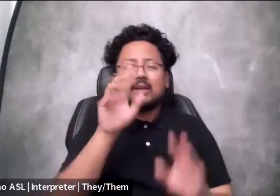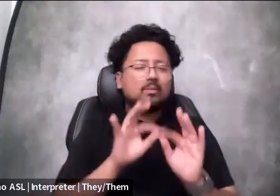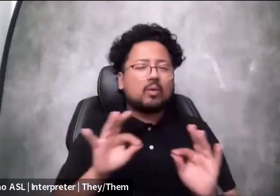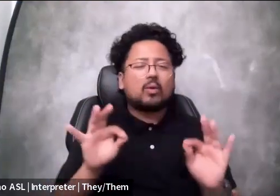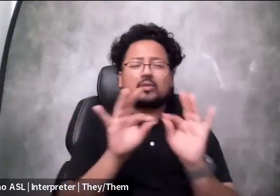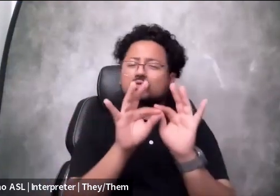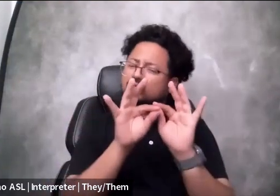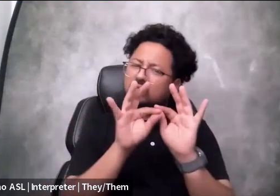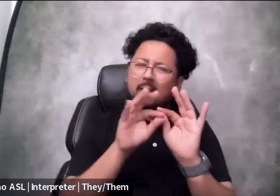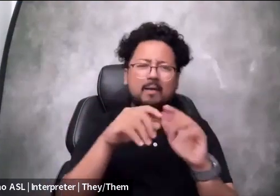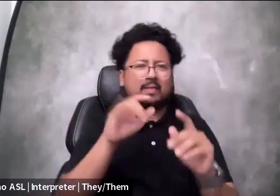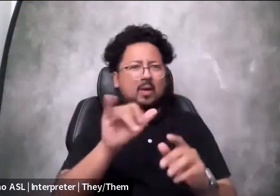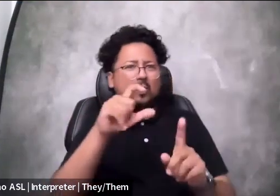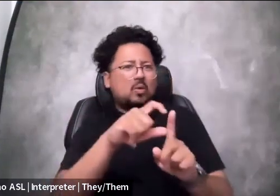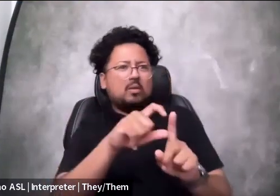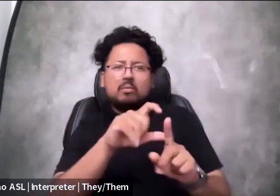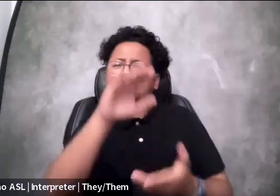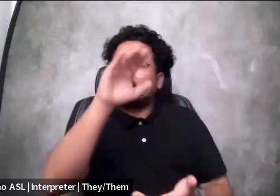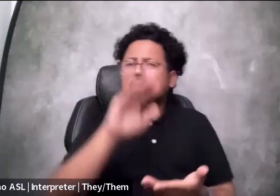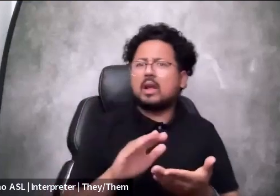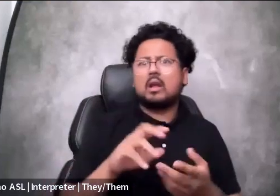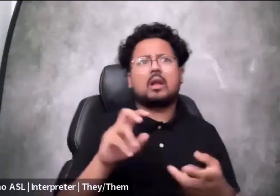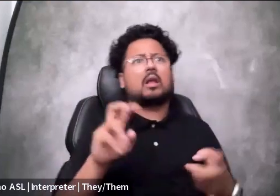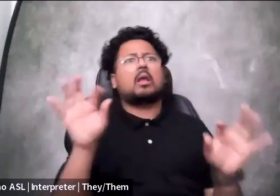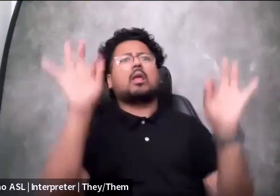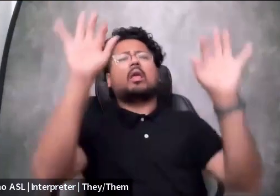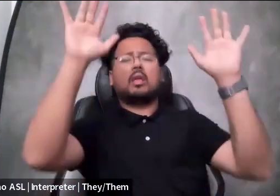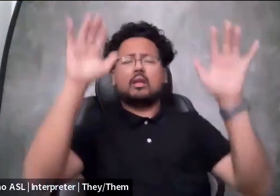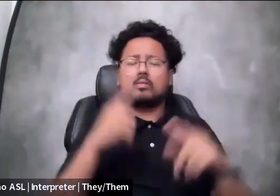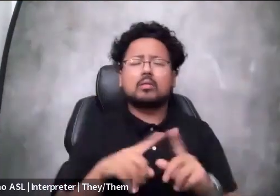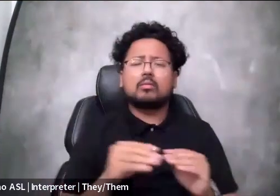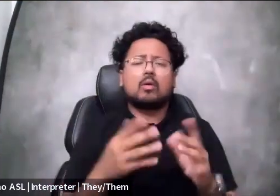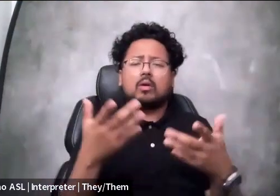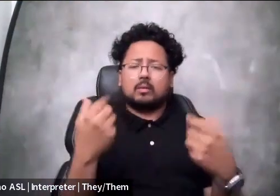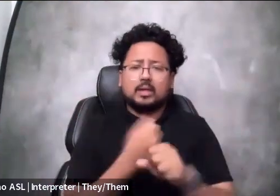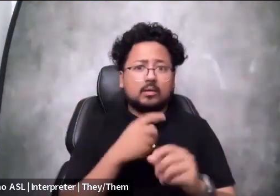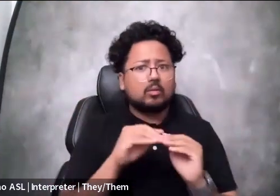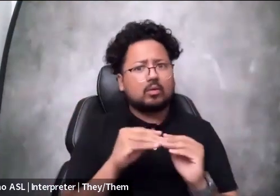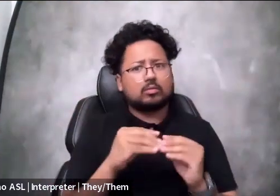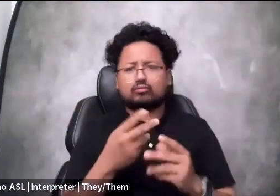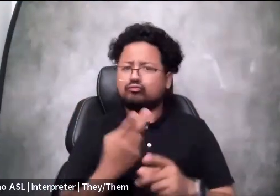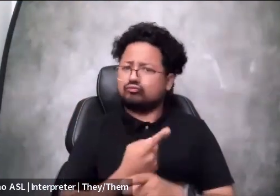to treat it the way that you did in that passage where it's just part of describing what somebody is. But I knew if I didn't do it carefully,